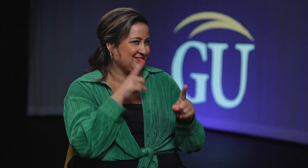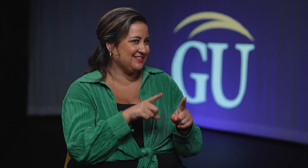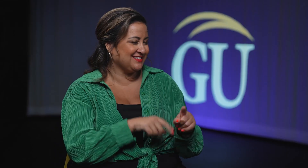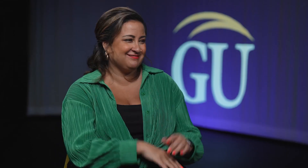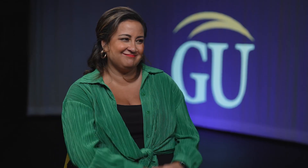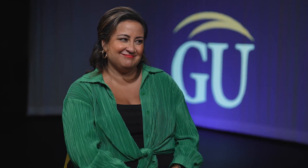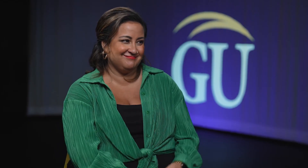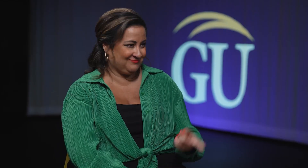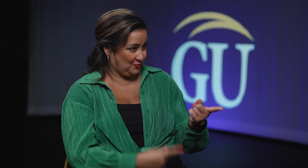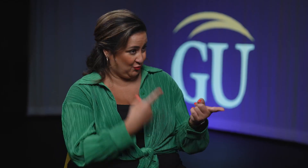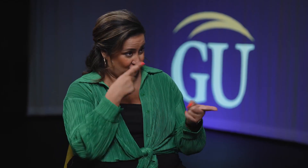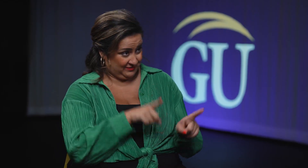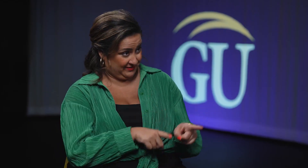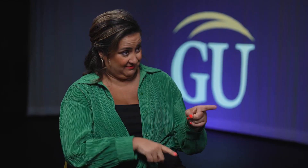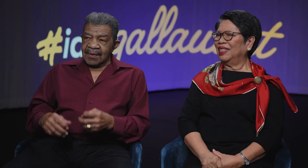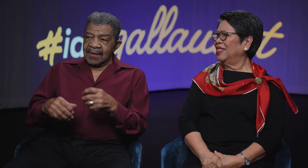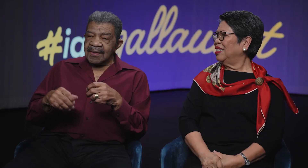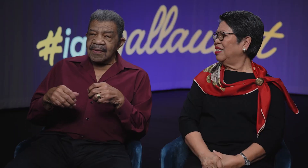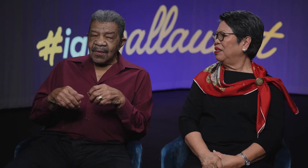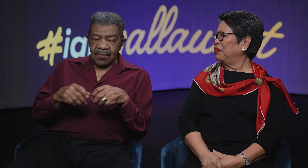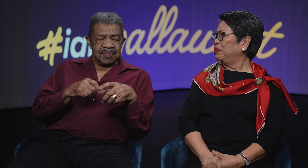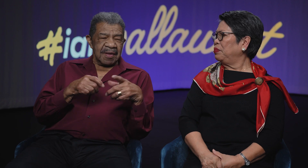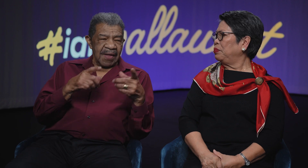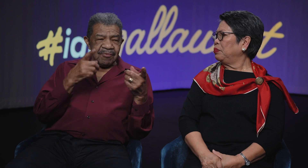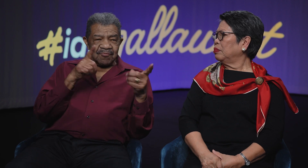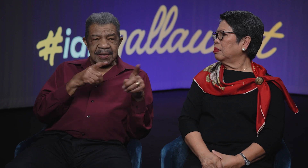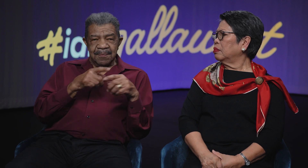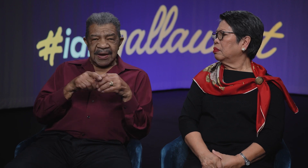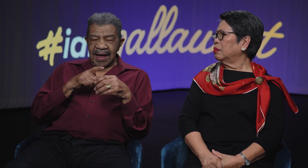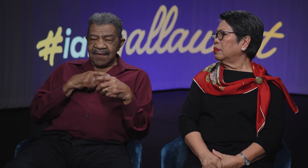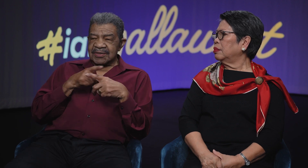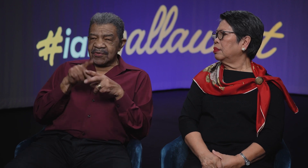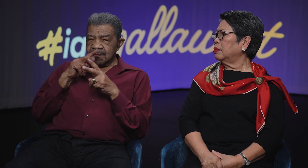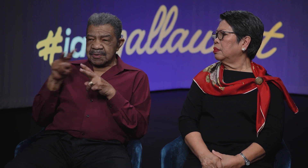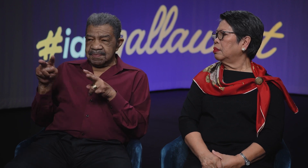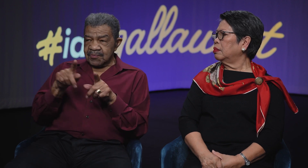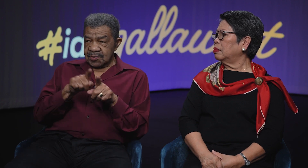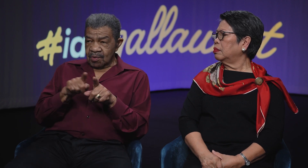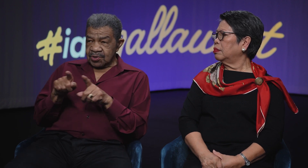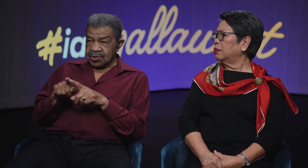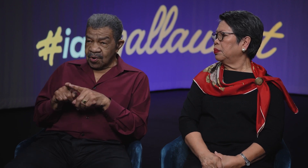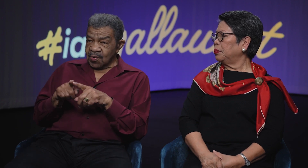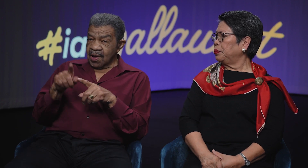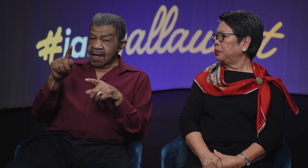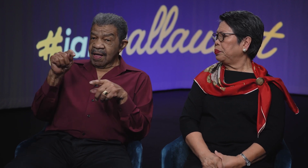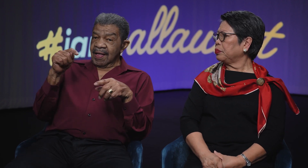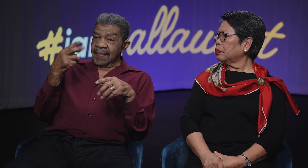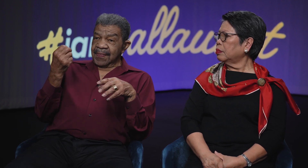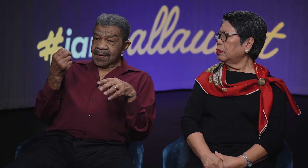I agree. Do you agree? I agree, but I also have a different perspective.